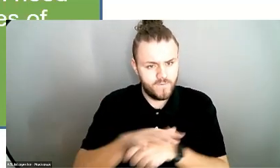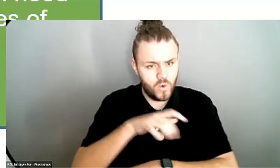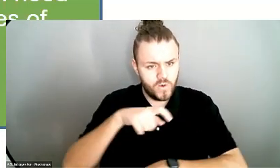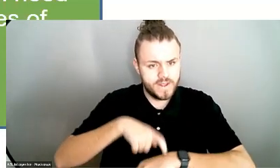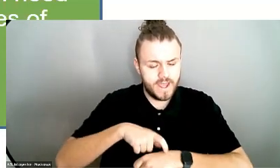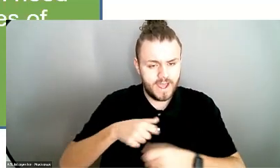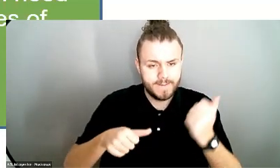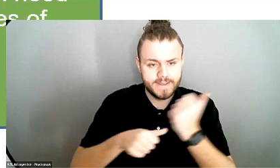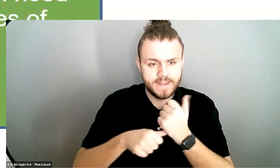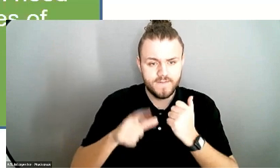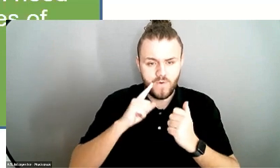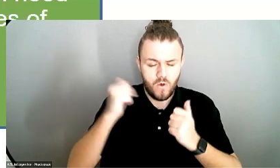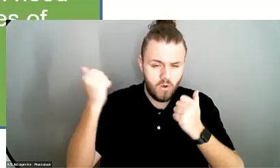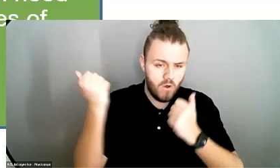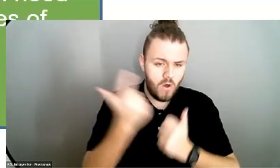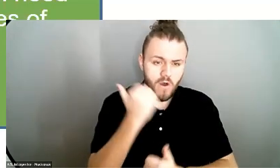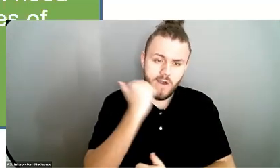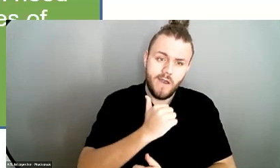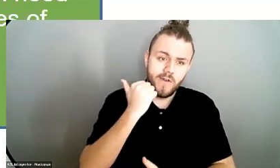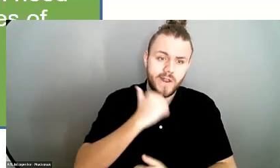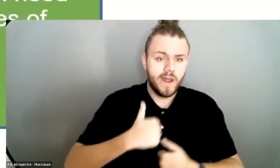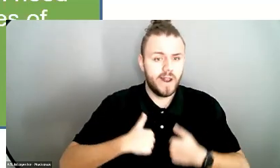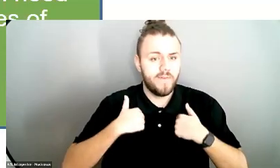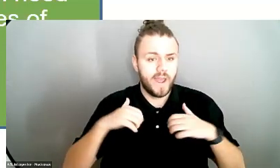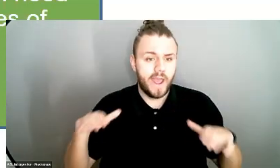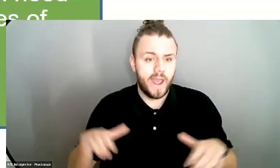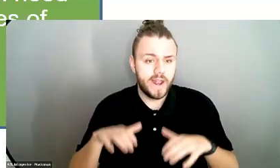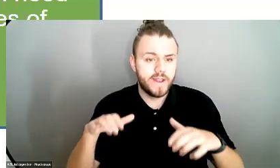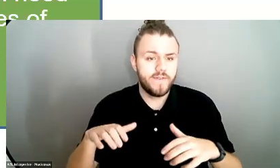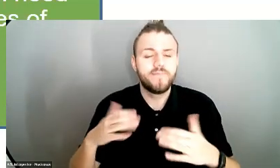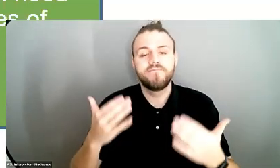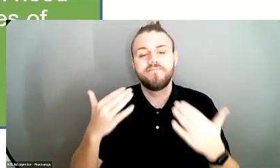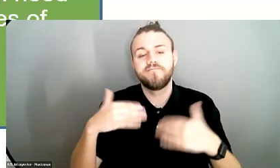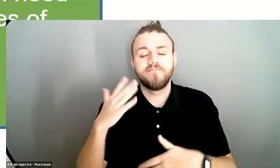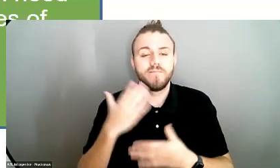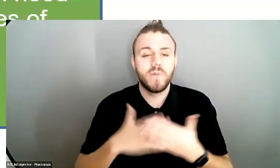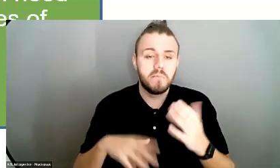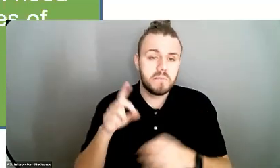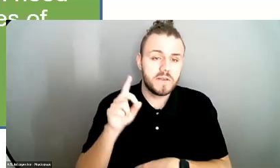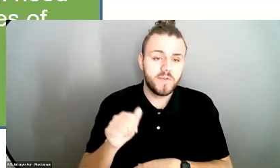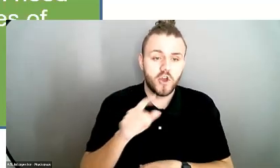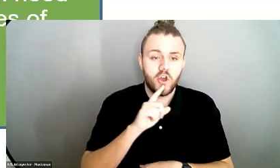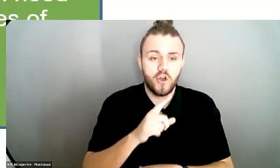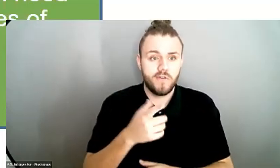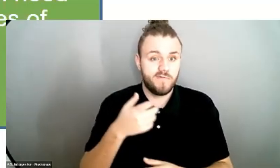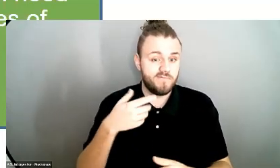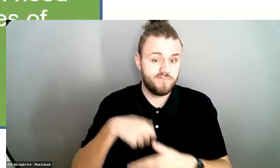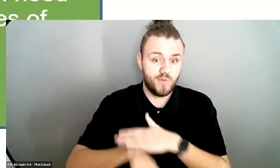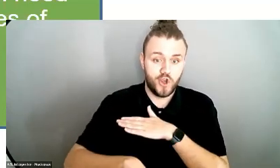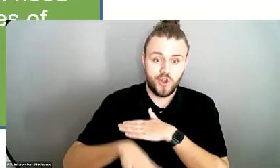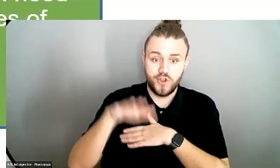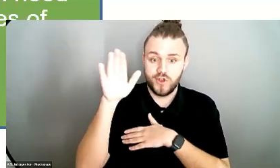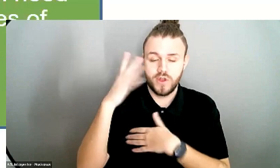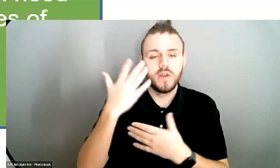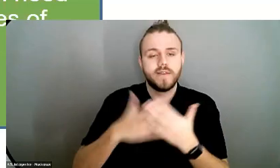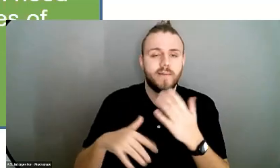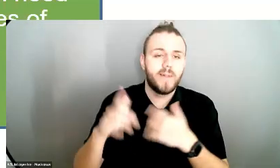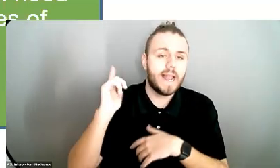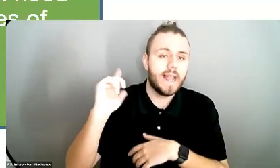their activities of daily living. Some of the disabilities are present from birth and others are acquired later in life.